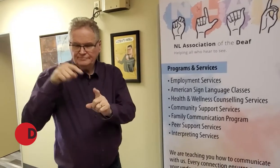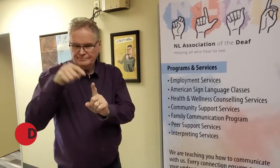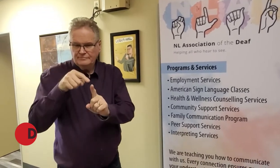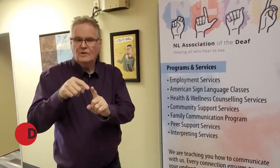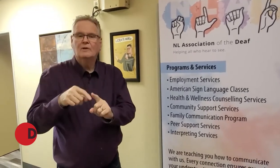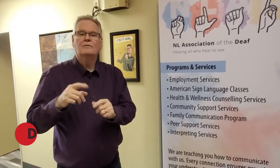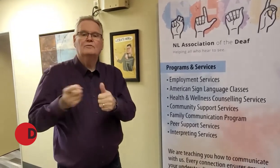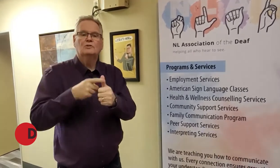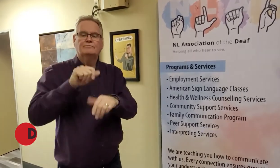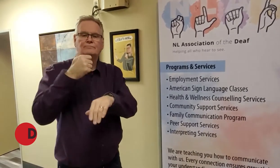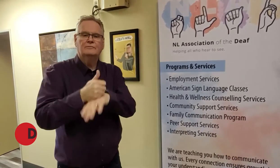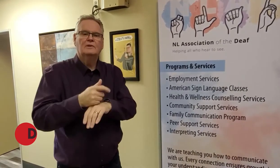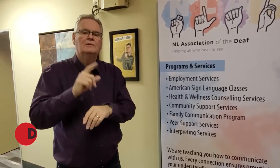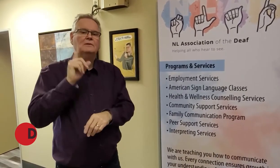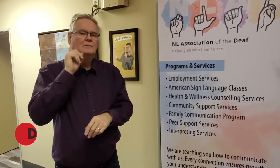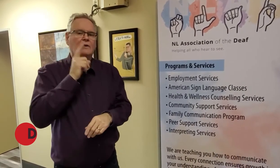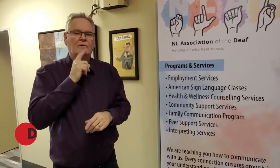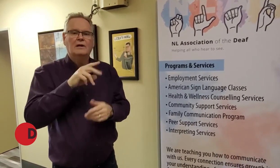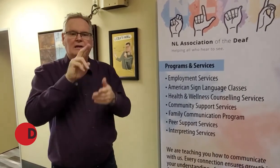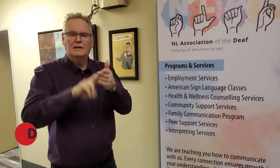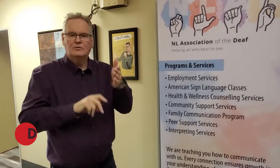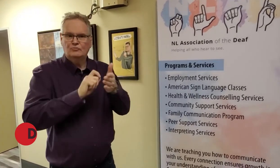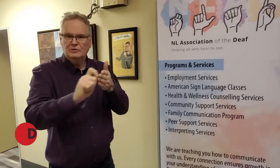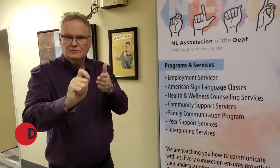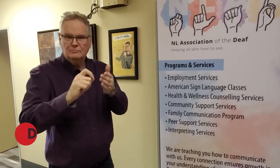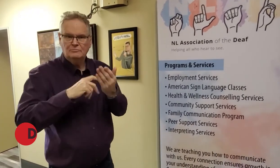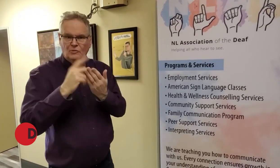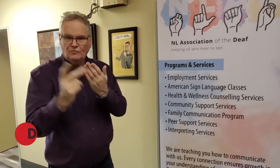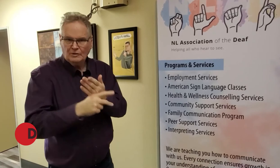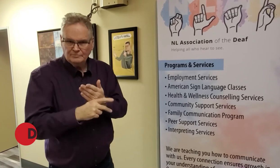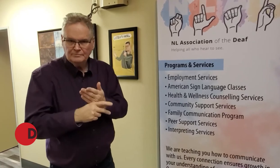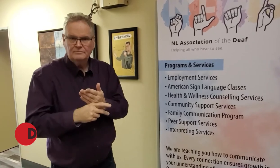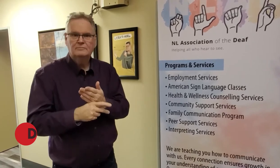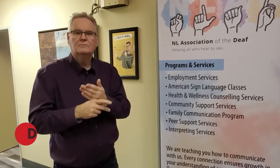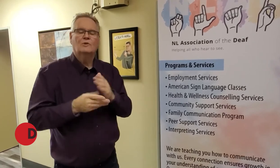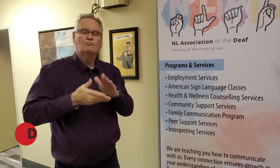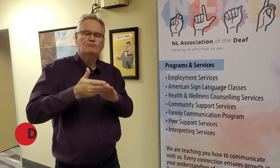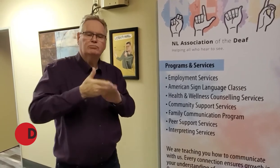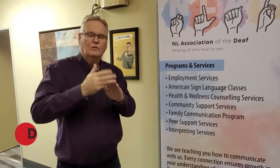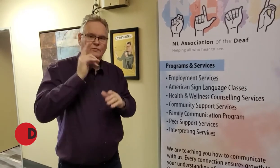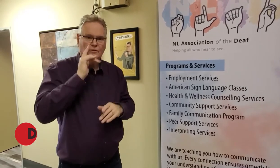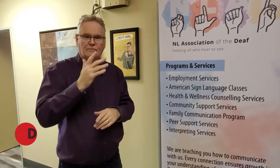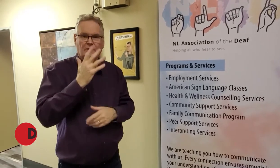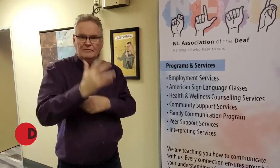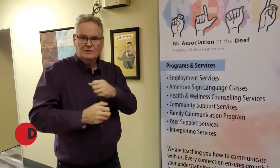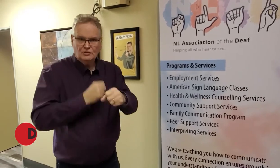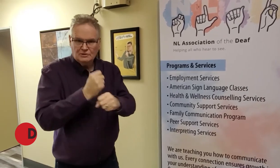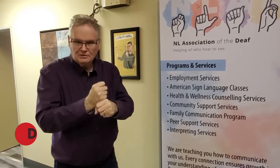we started our Deaf literacy program which we ran for 5 years,